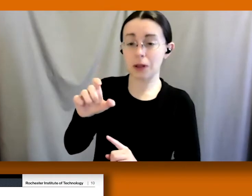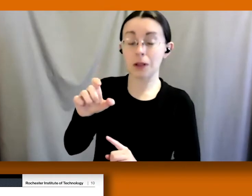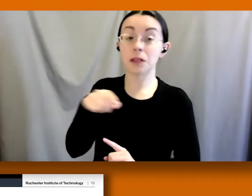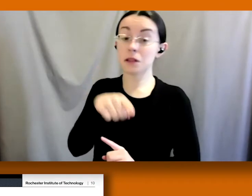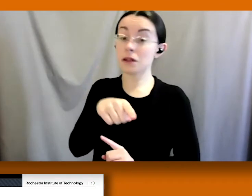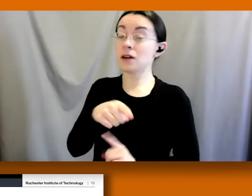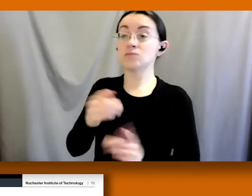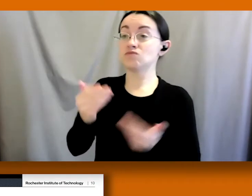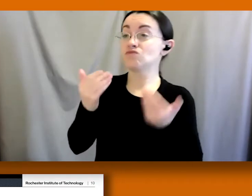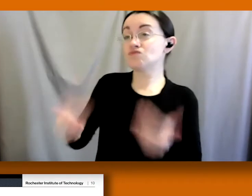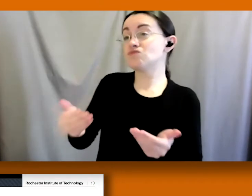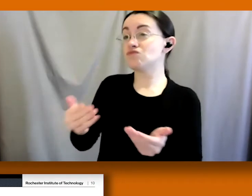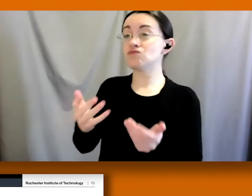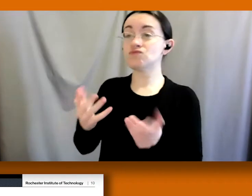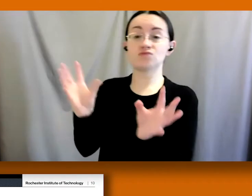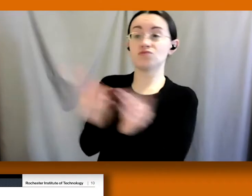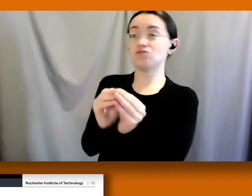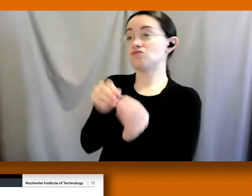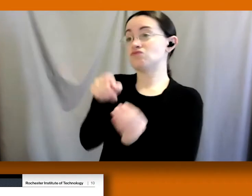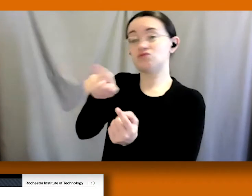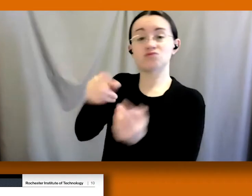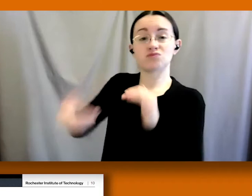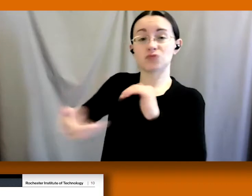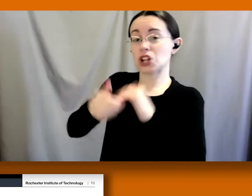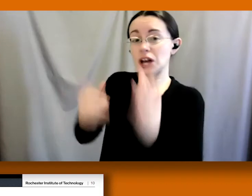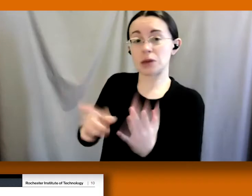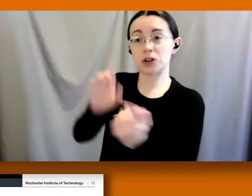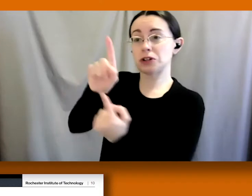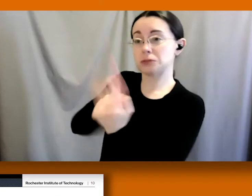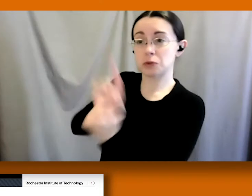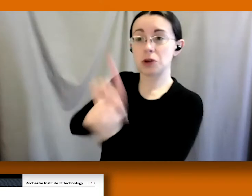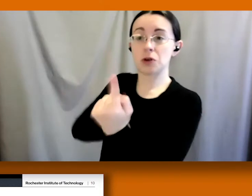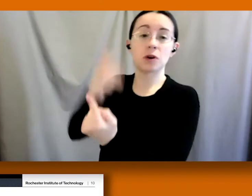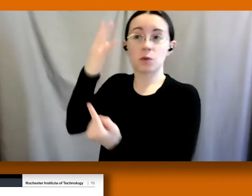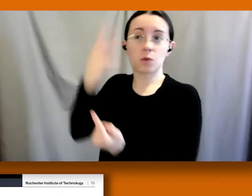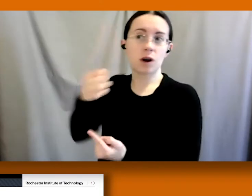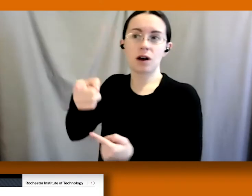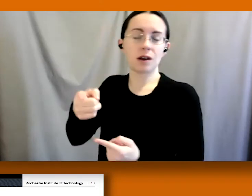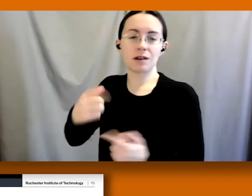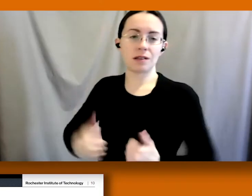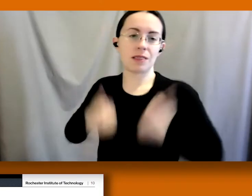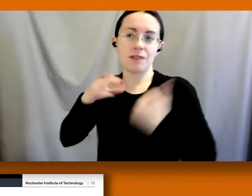or because they live in a fun city, that's definitely not a reason to do it.